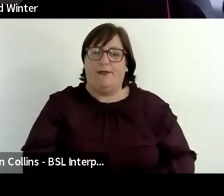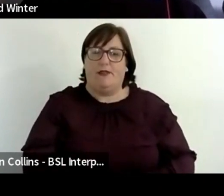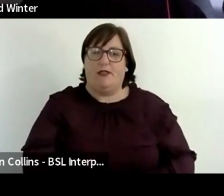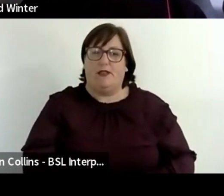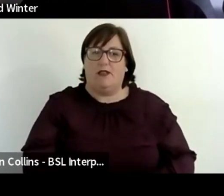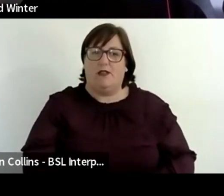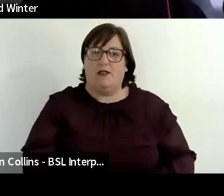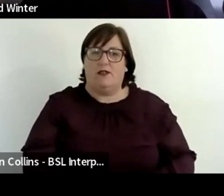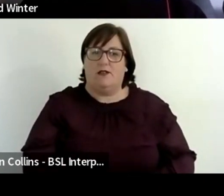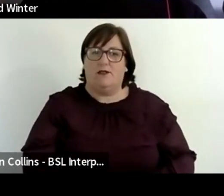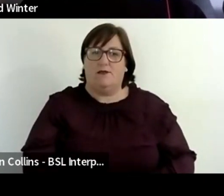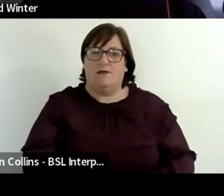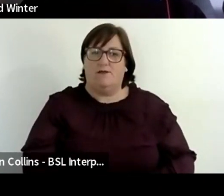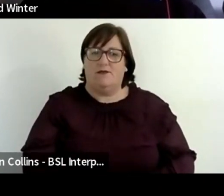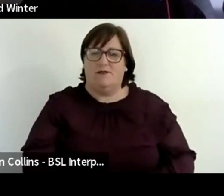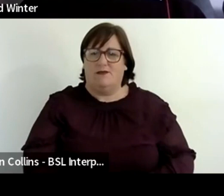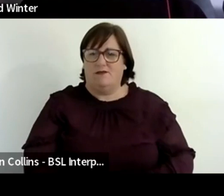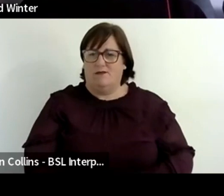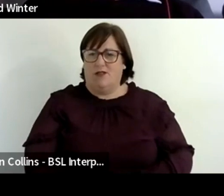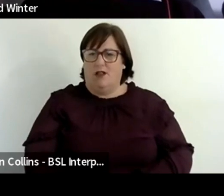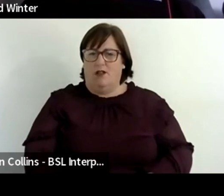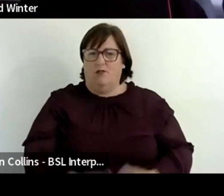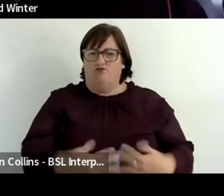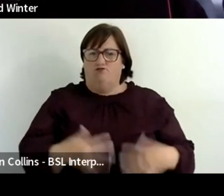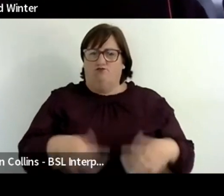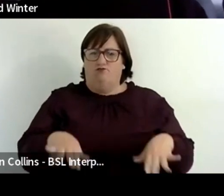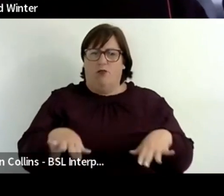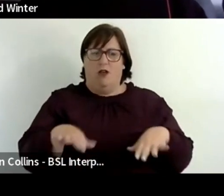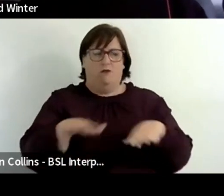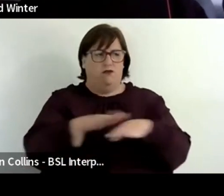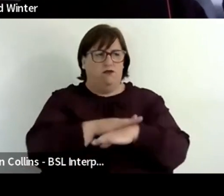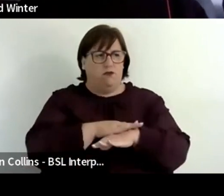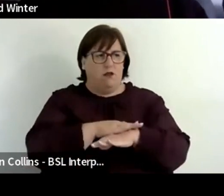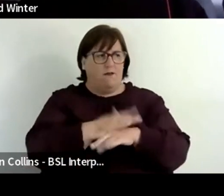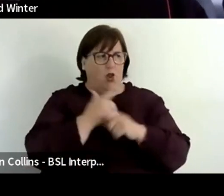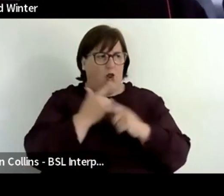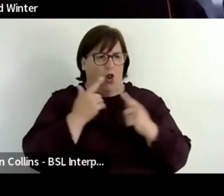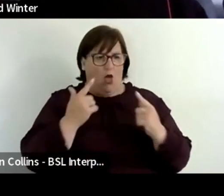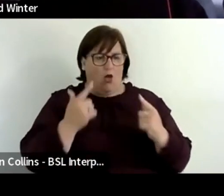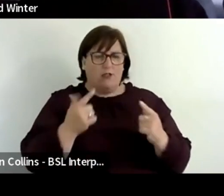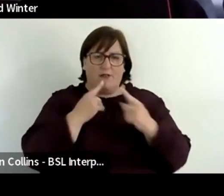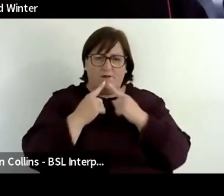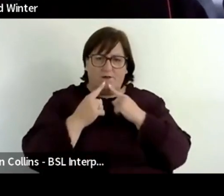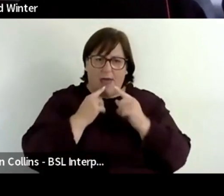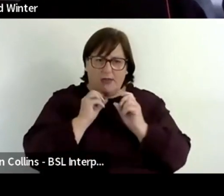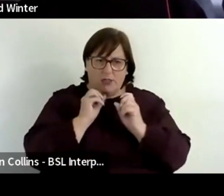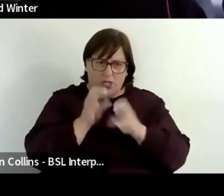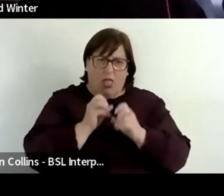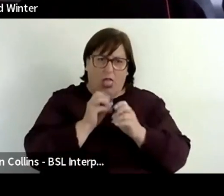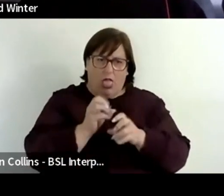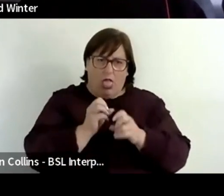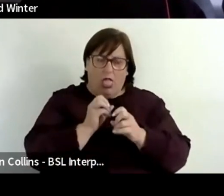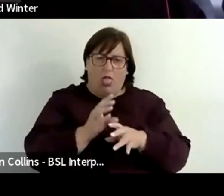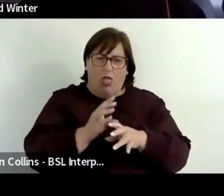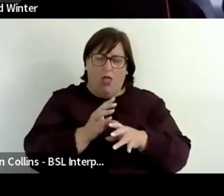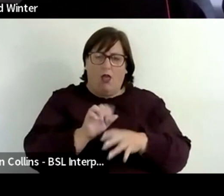We have covered a lot today, maybe I could ask a question where we could go into a bit more detail.